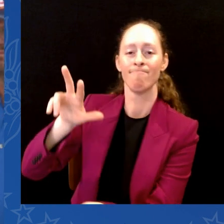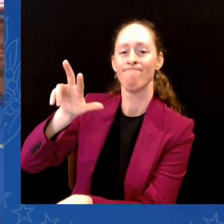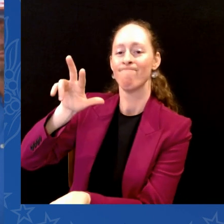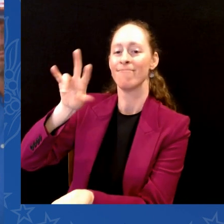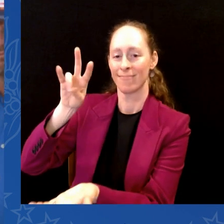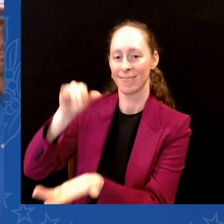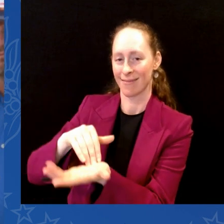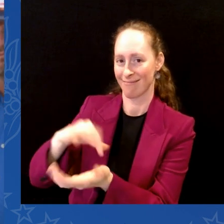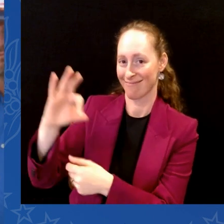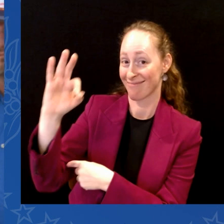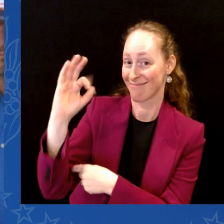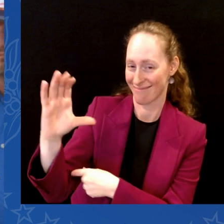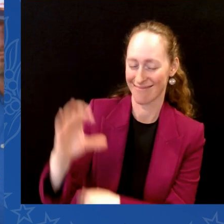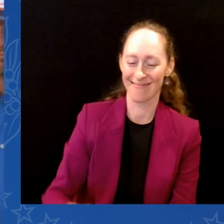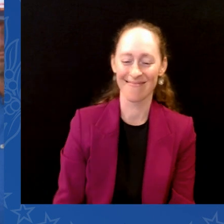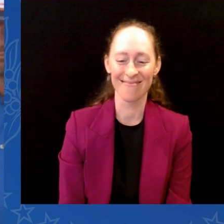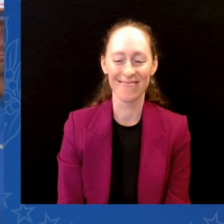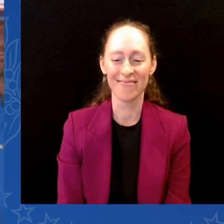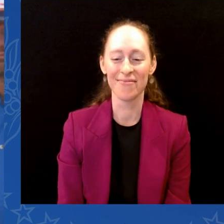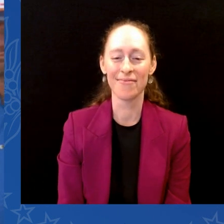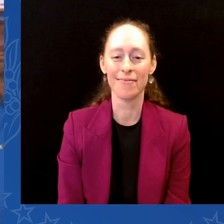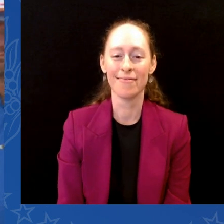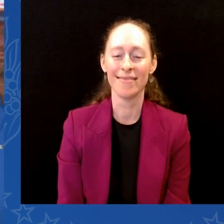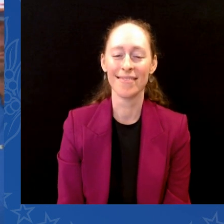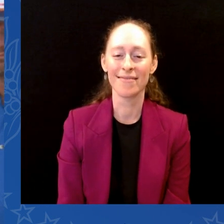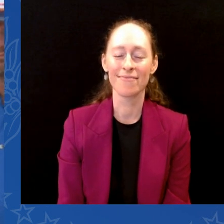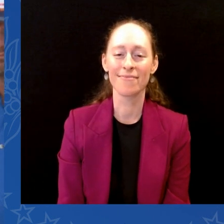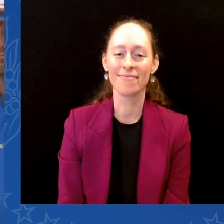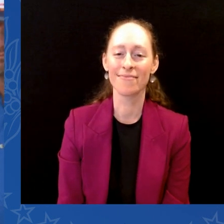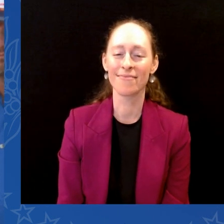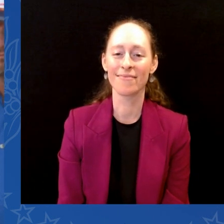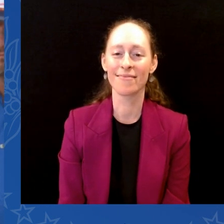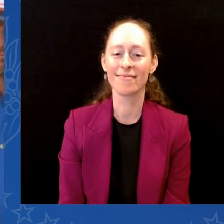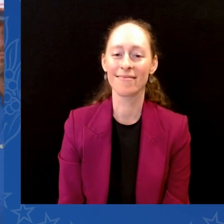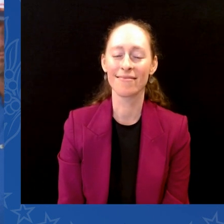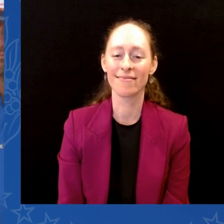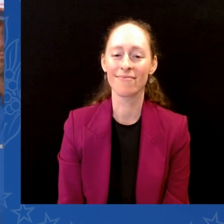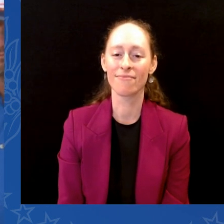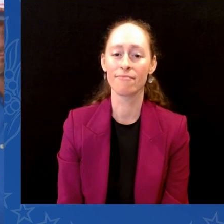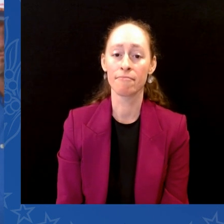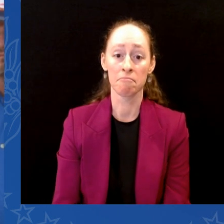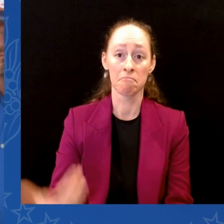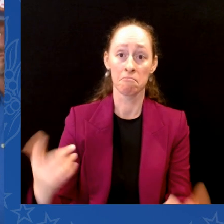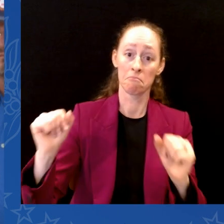can be able to get close to $80,000 for your needs. It's available.